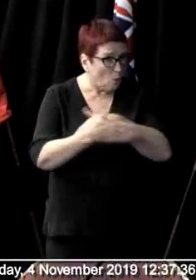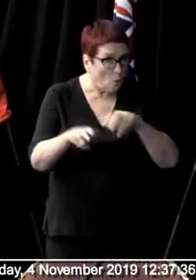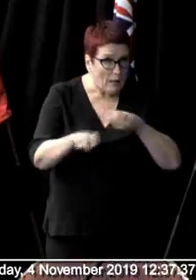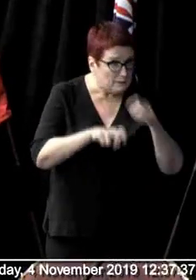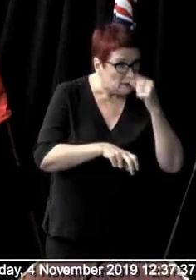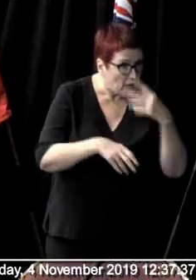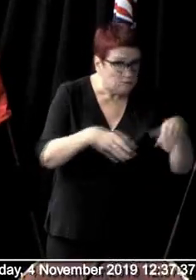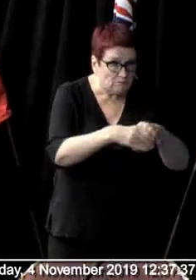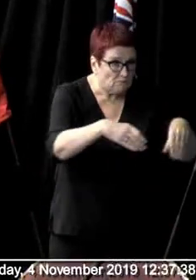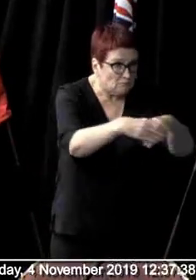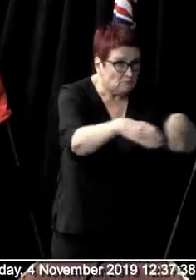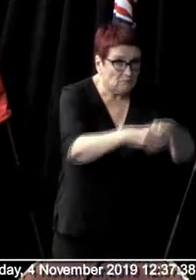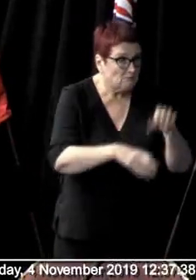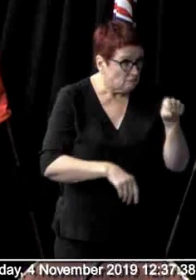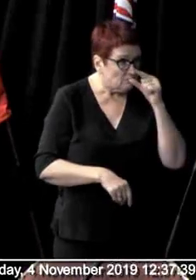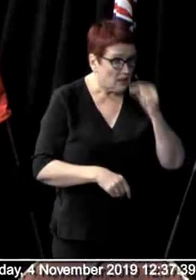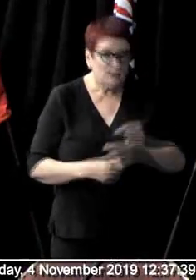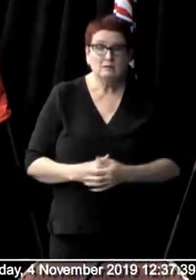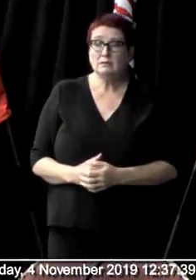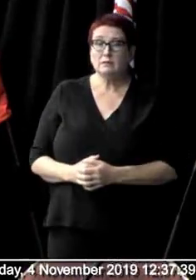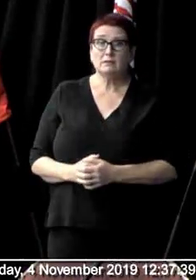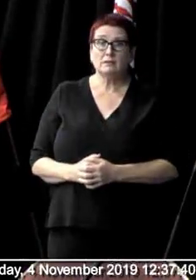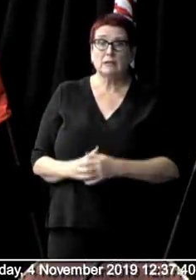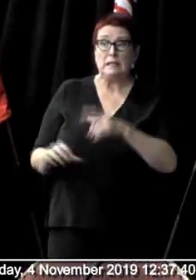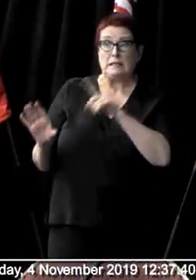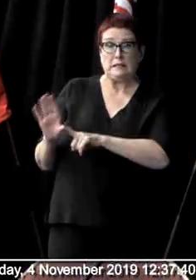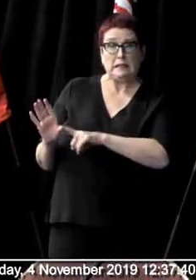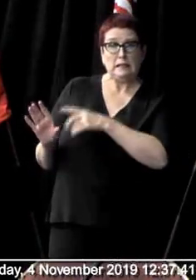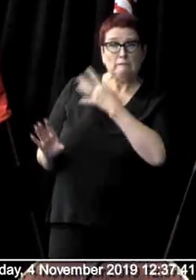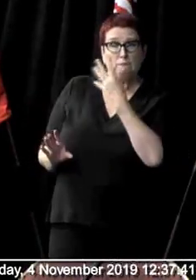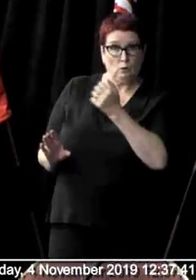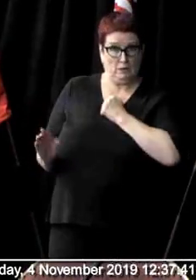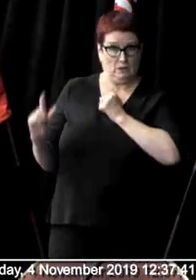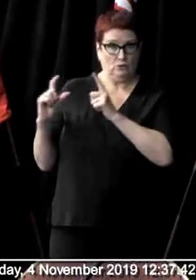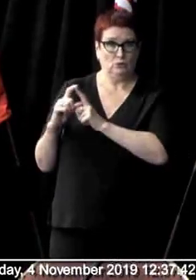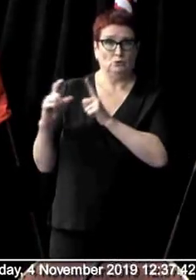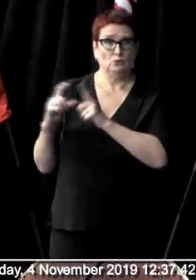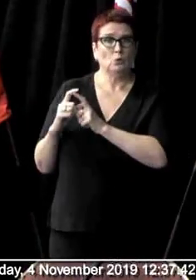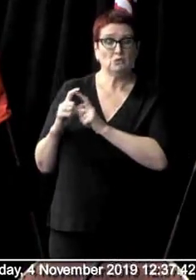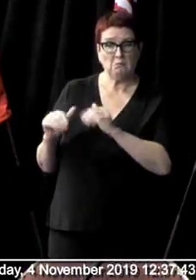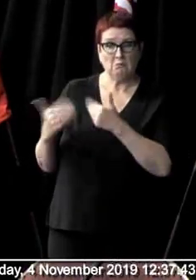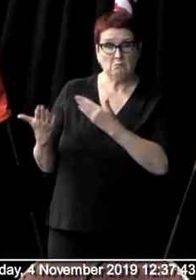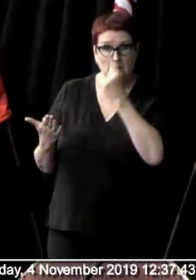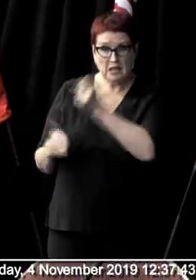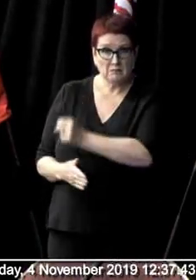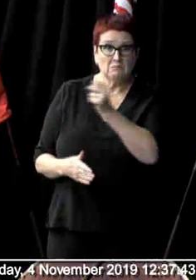In year four, [REDACTED] was offered a place in the Duke of Edinburgh